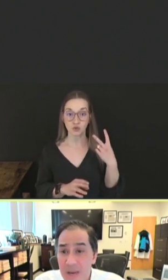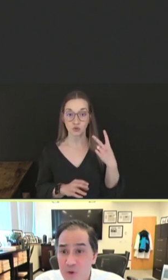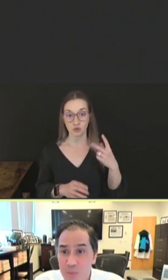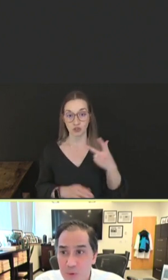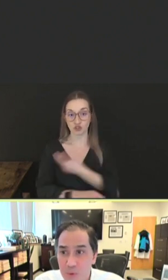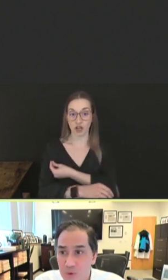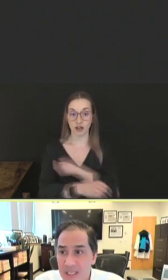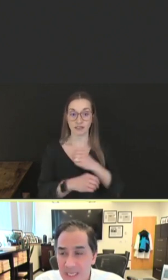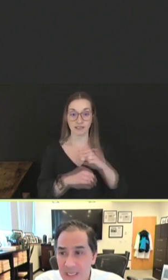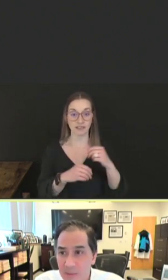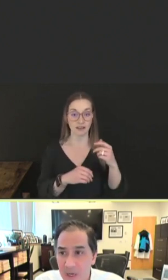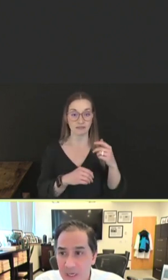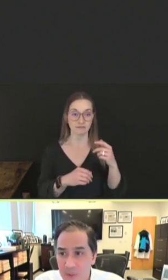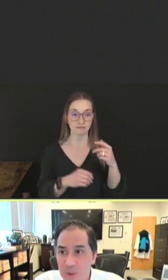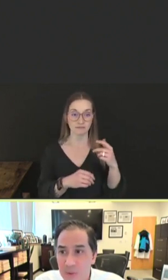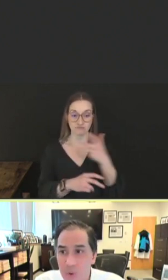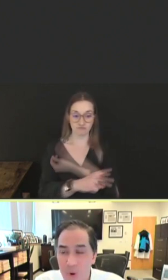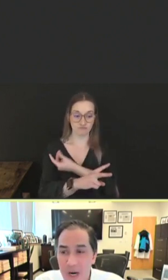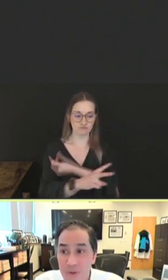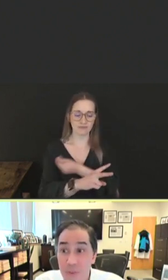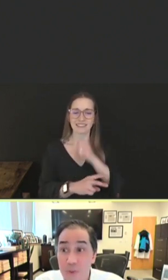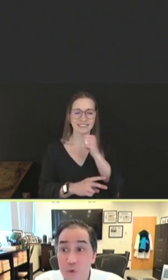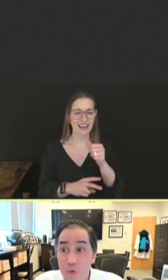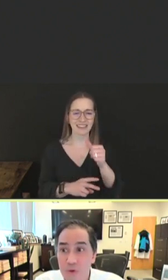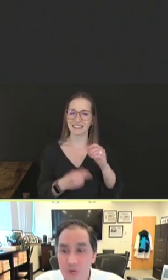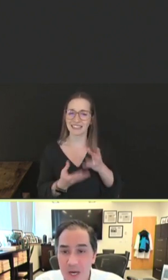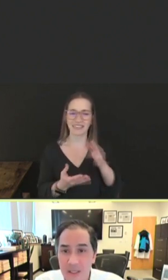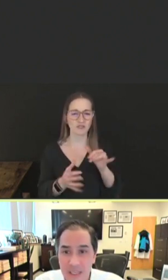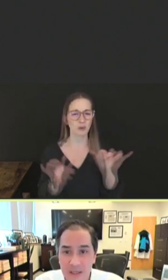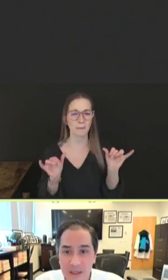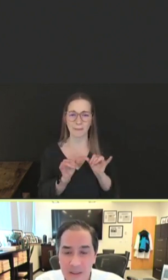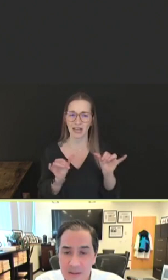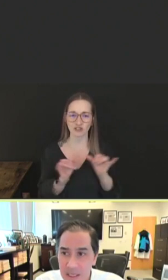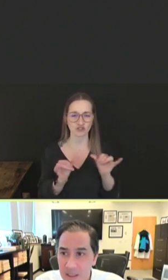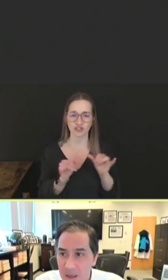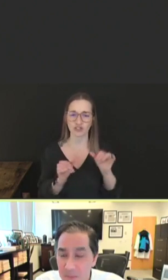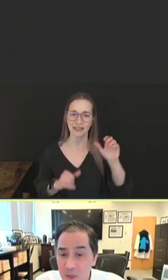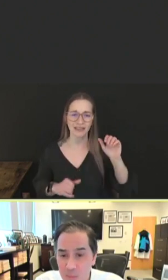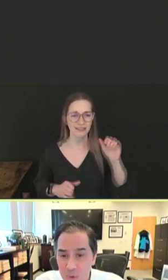measurable neutralizing antibodies. It really requires the third shot to get measurable